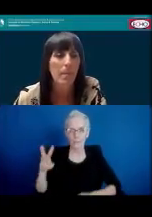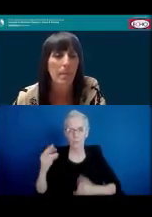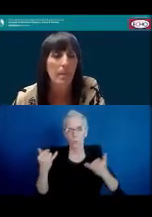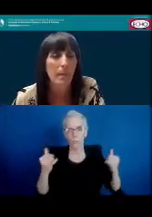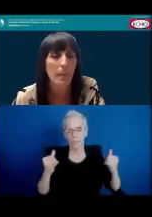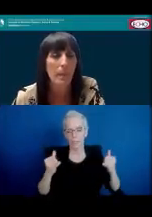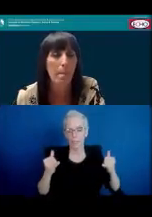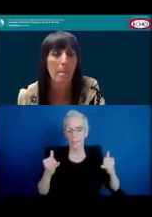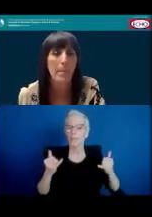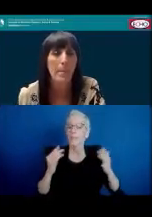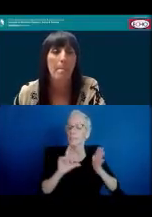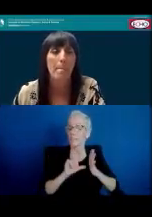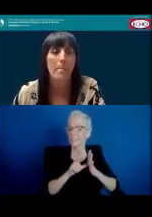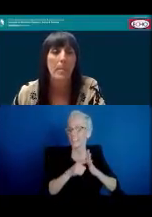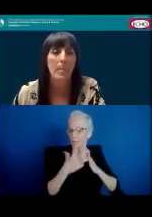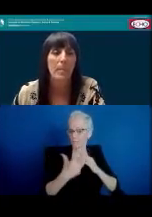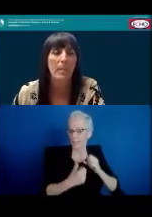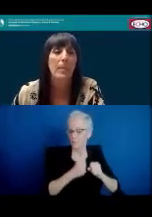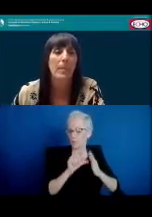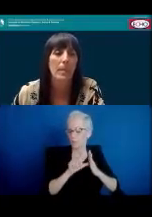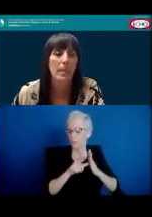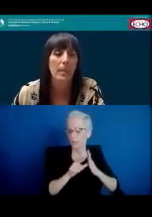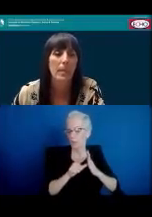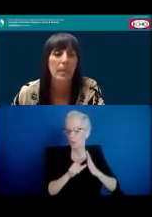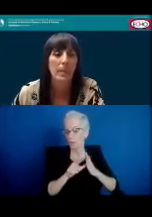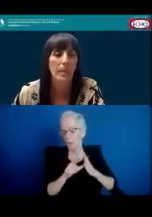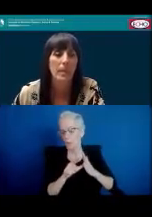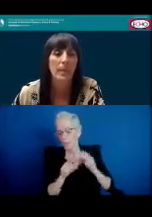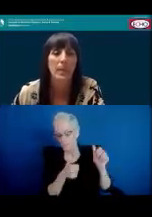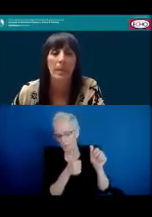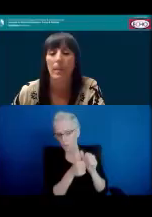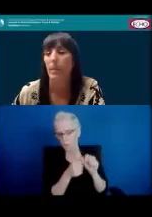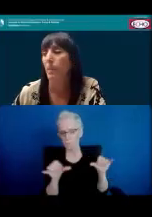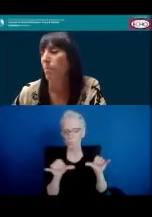measure the children's behavior when the father and son had a